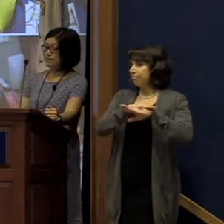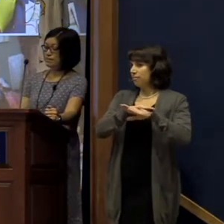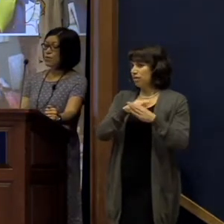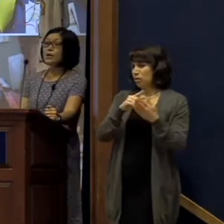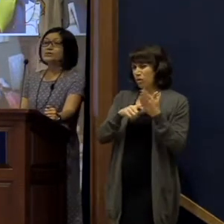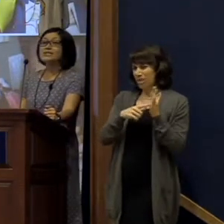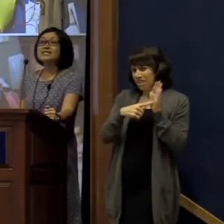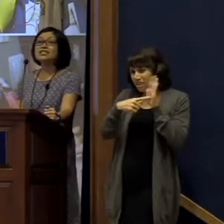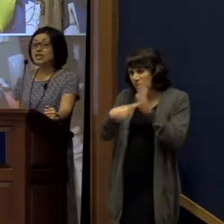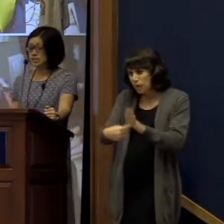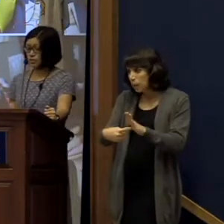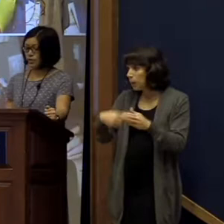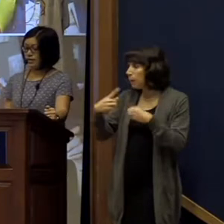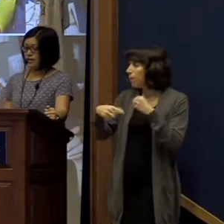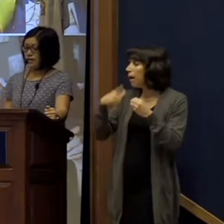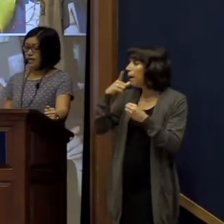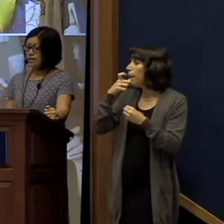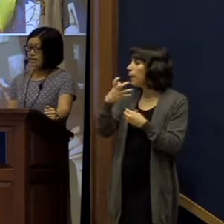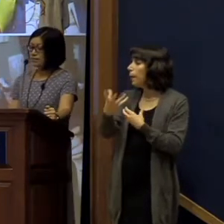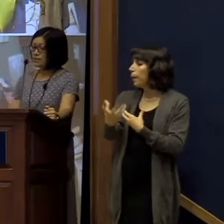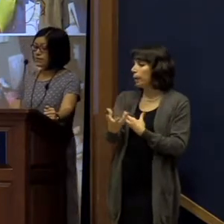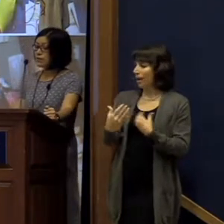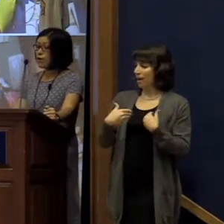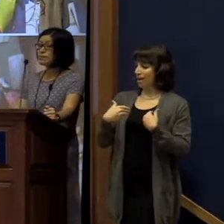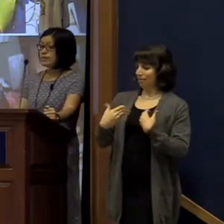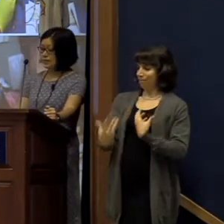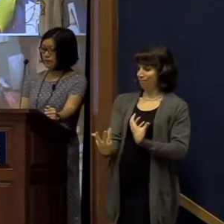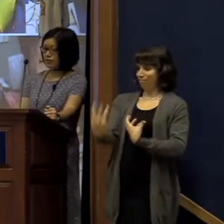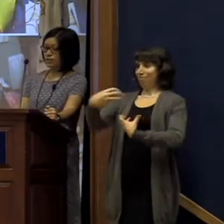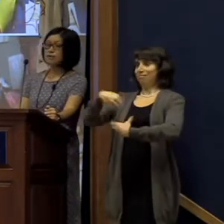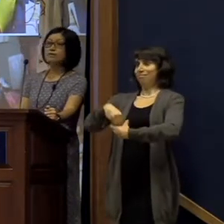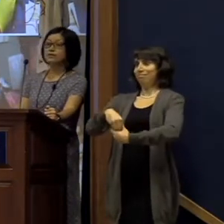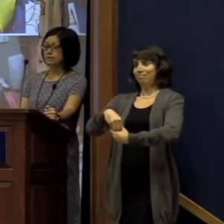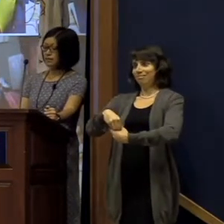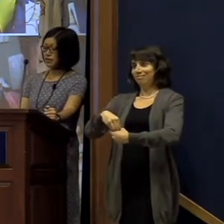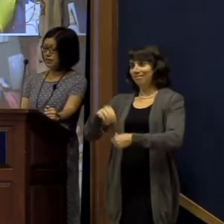What do they suggest to us in terms of the norms and culture of STEM professions?